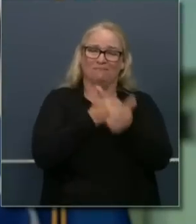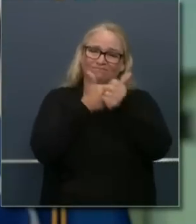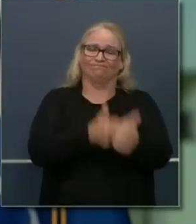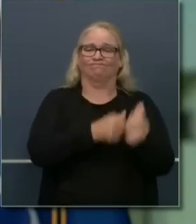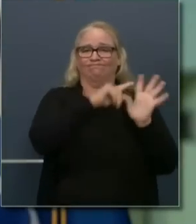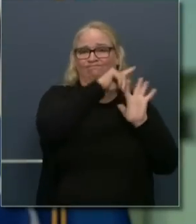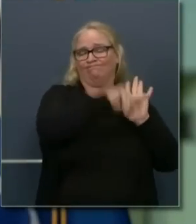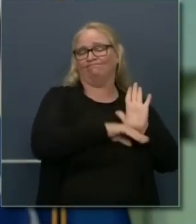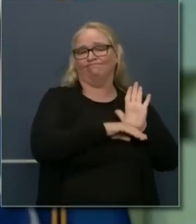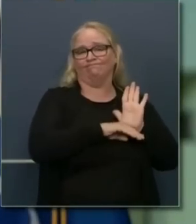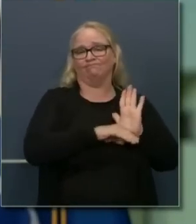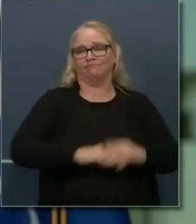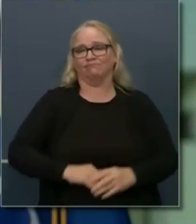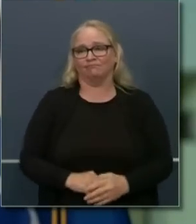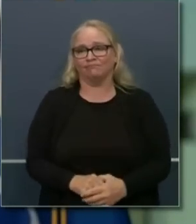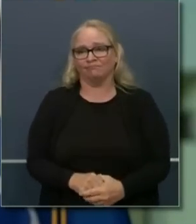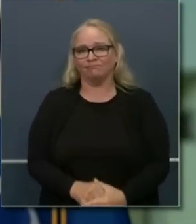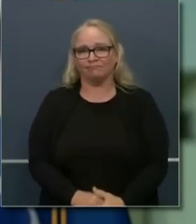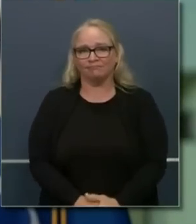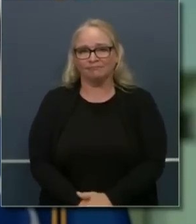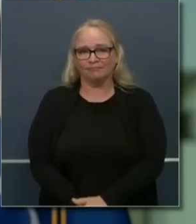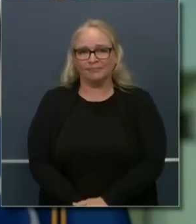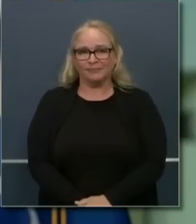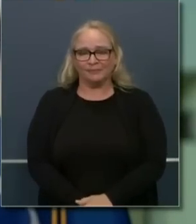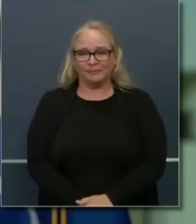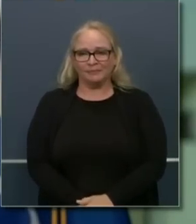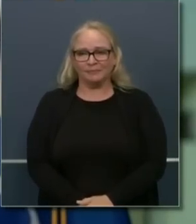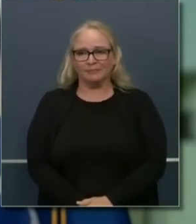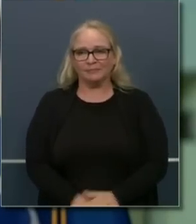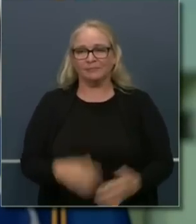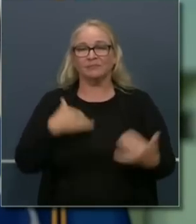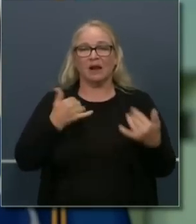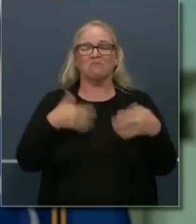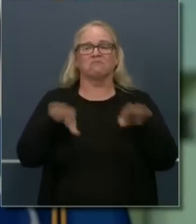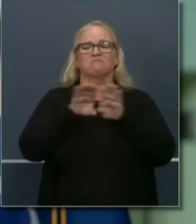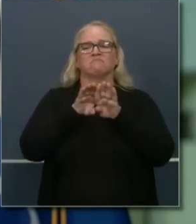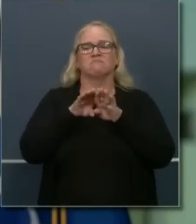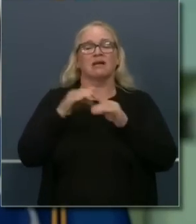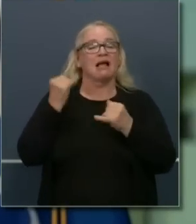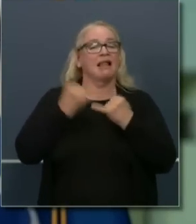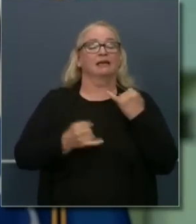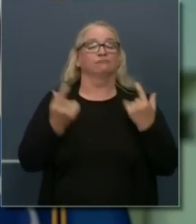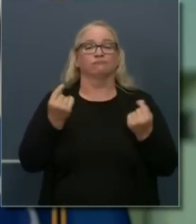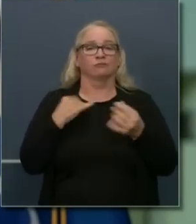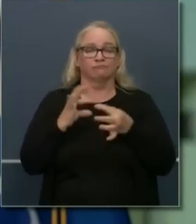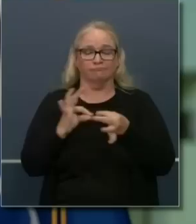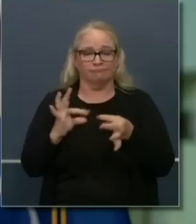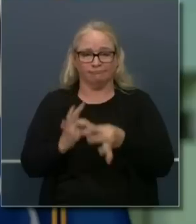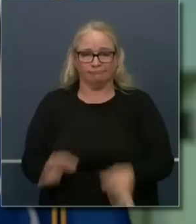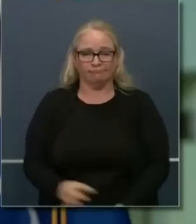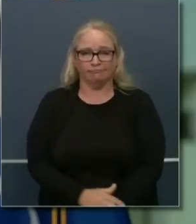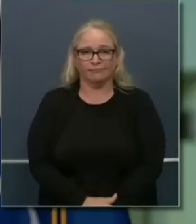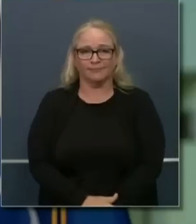CRITICAL WEEKS IN TERMS OF THE PANDEMIC HERE IN THE STATE OF CALIFORNIA.